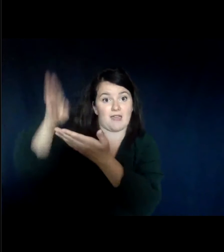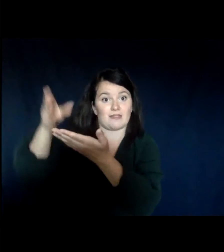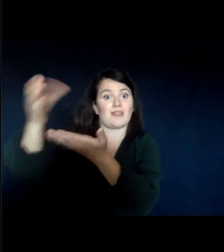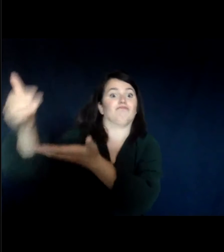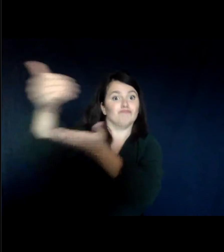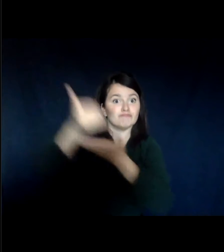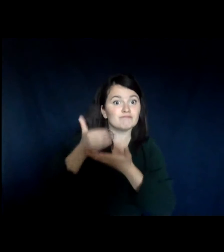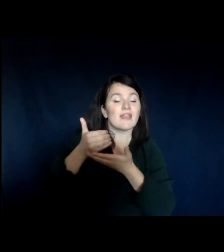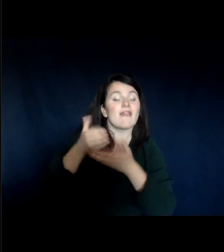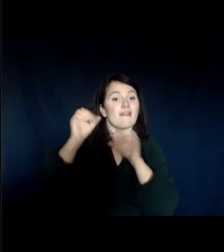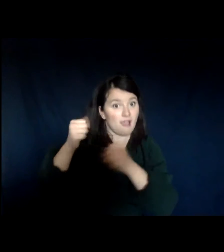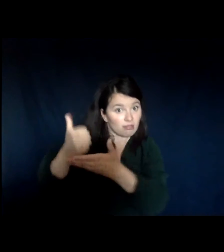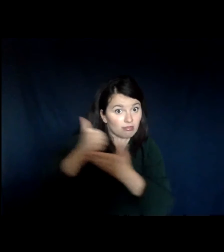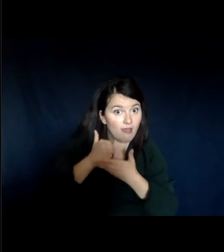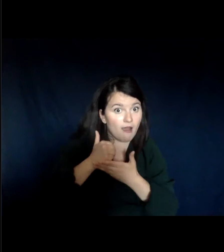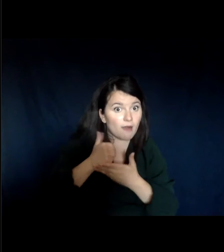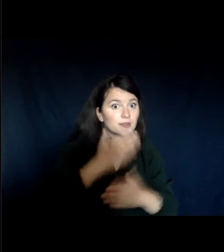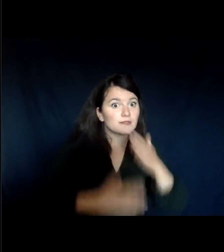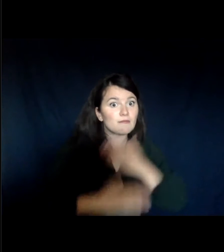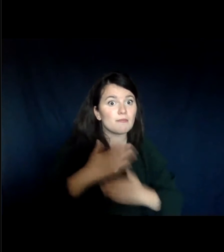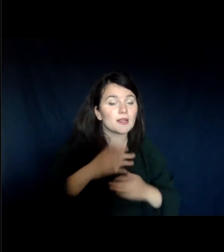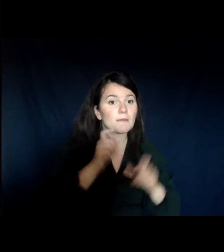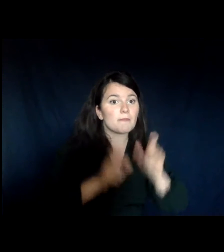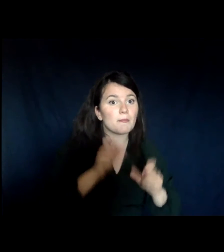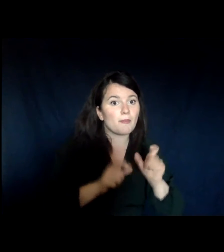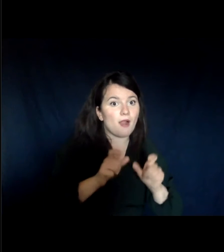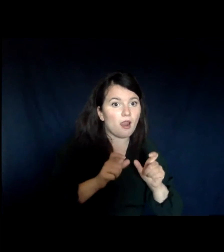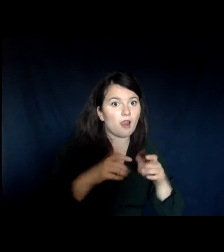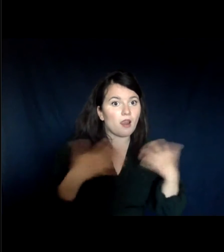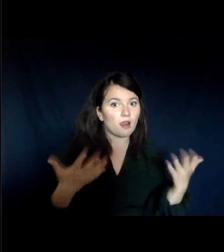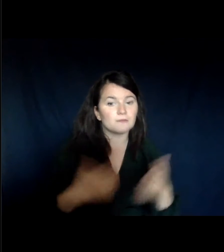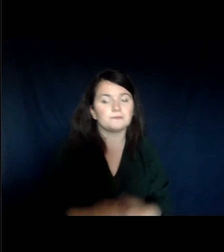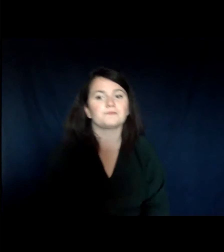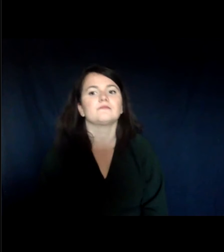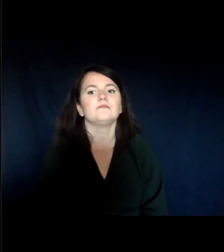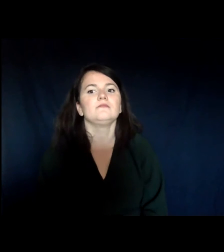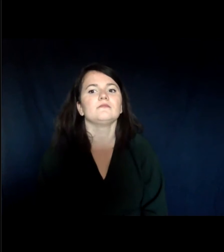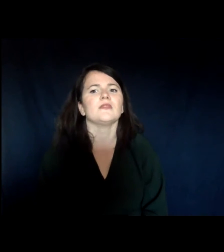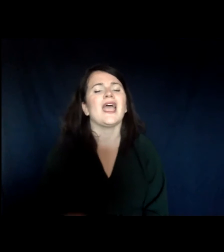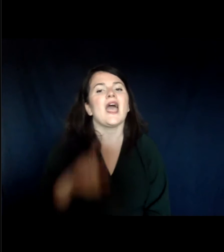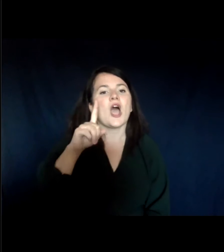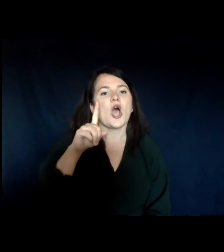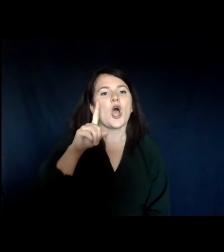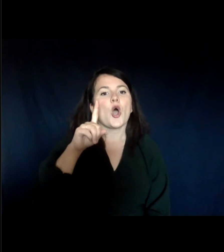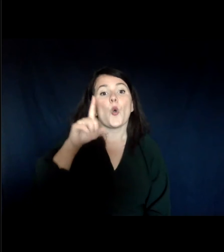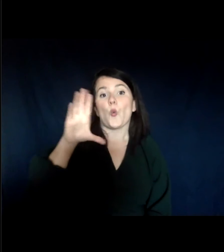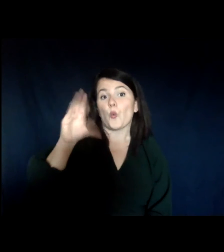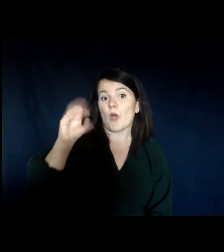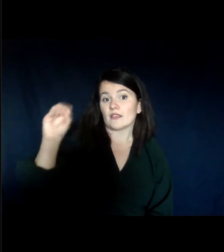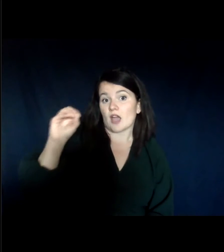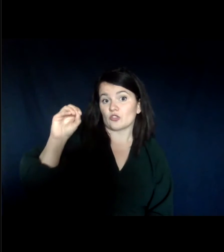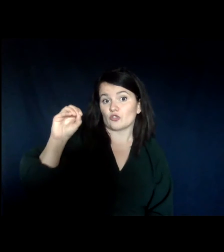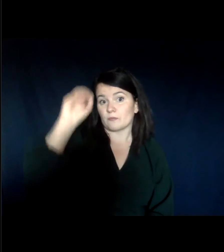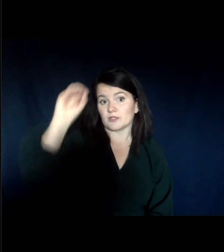The first issue I'd like to make clear is 100% co-financing isn't an increase